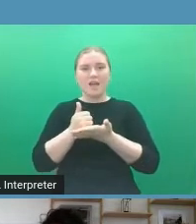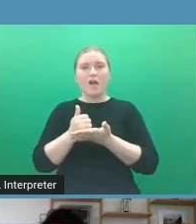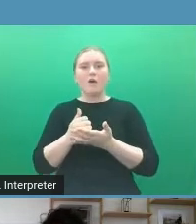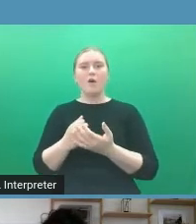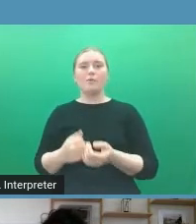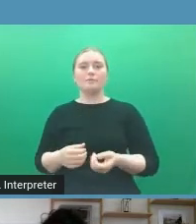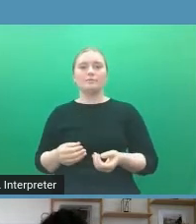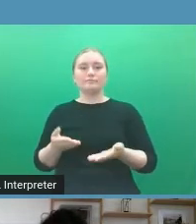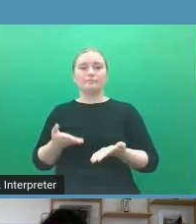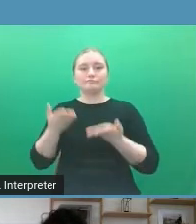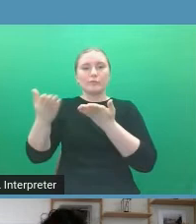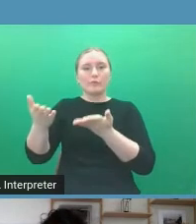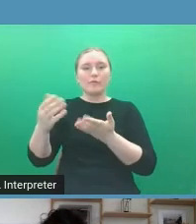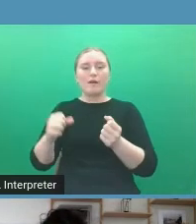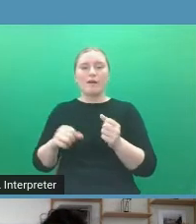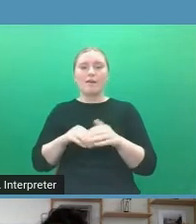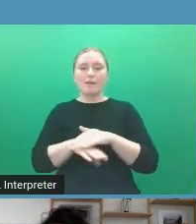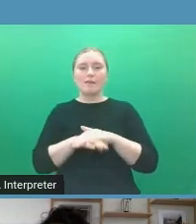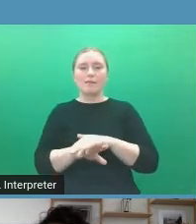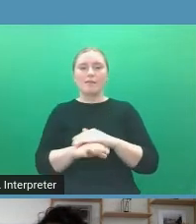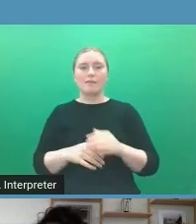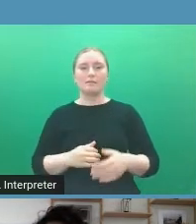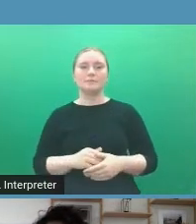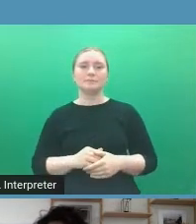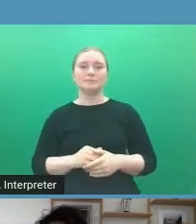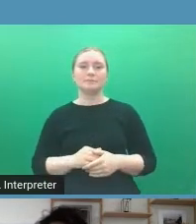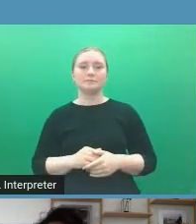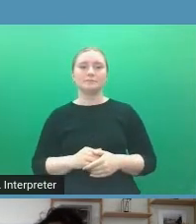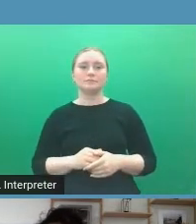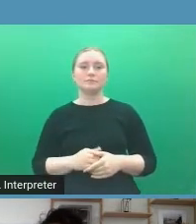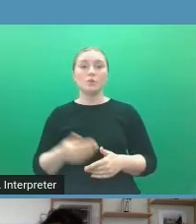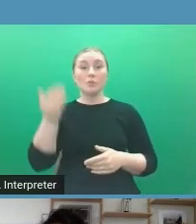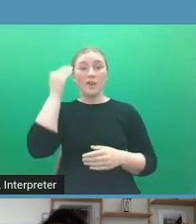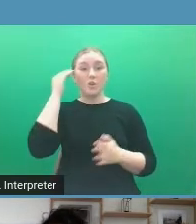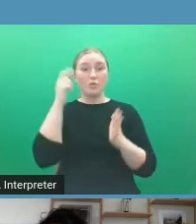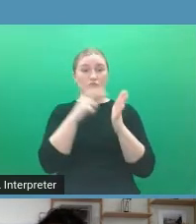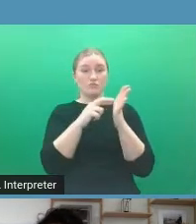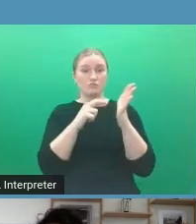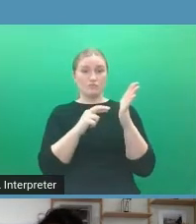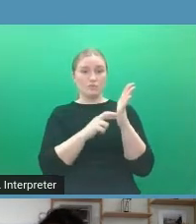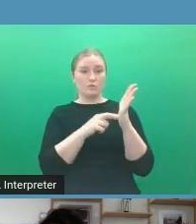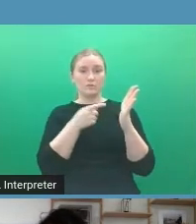or visual mode. And we want to ensure that our policies and any of the tactics that we create